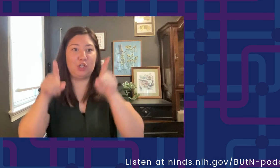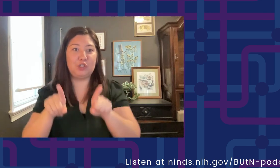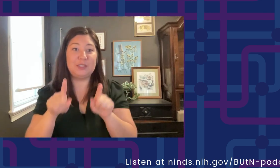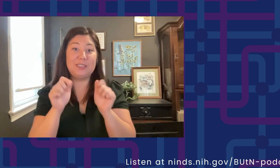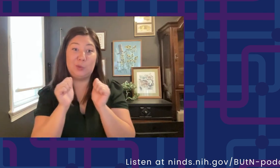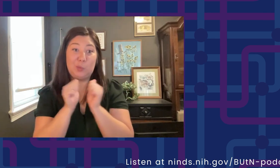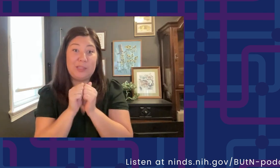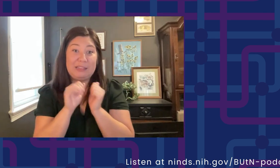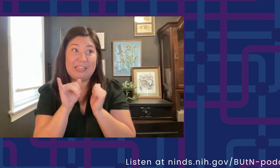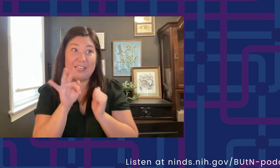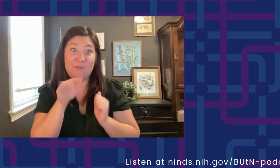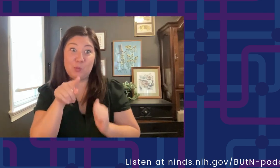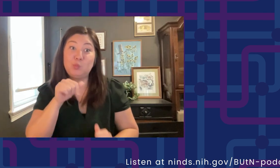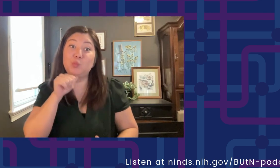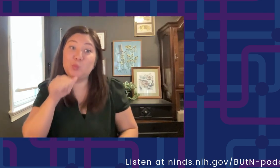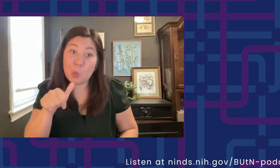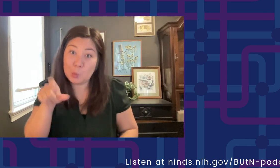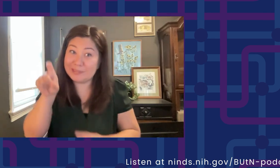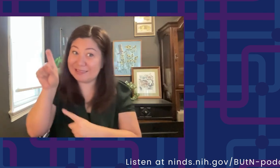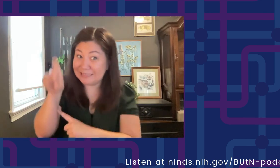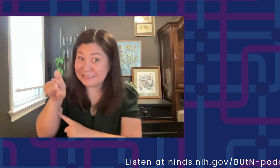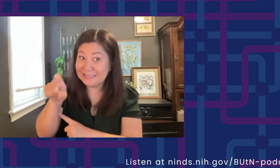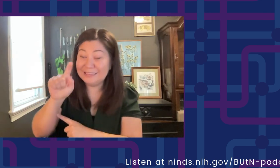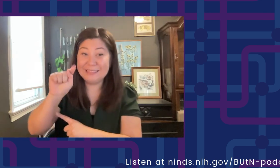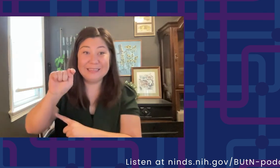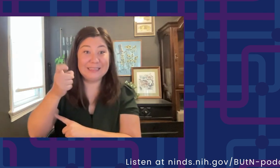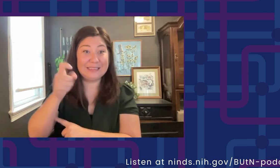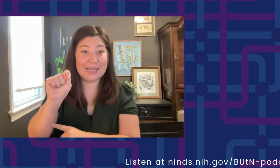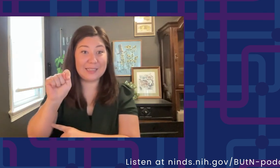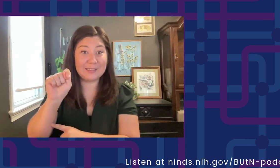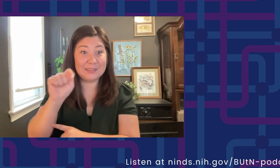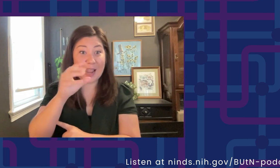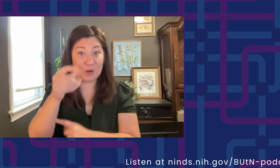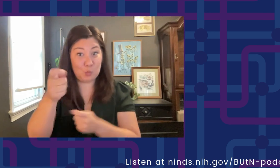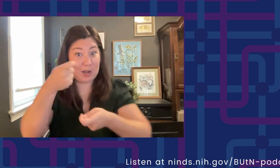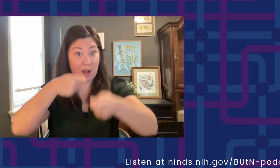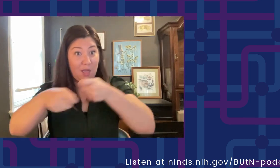And I fully agree that if you don't need the text, and can